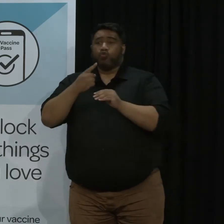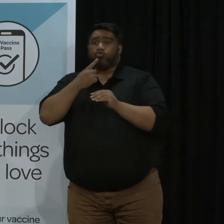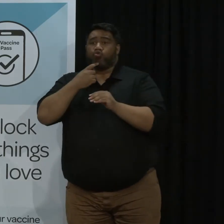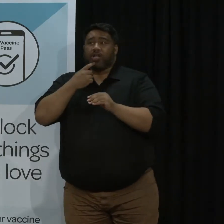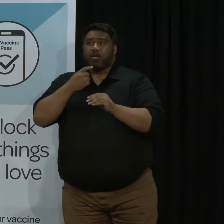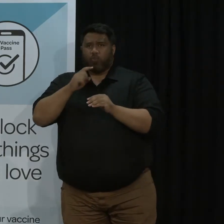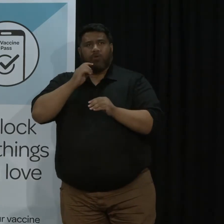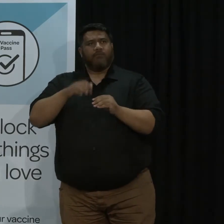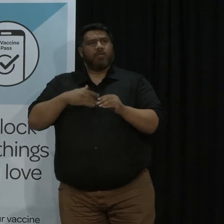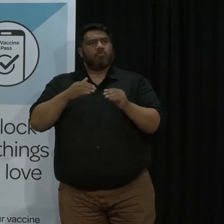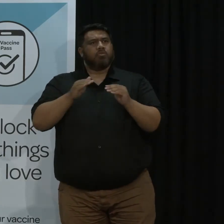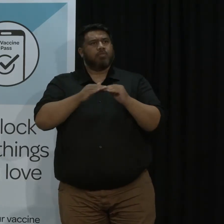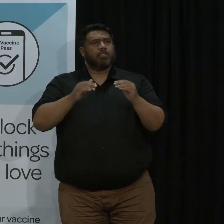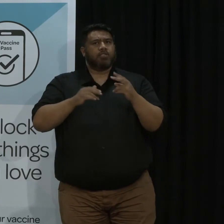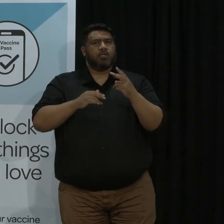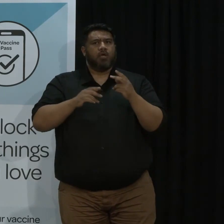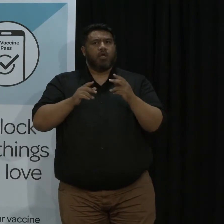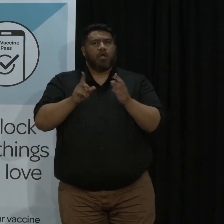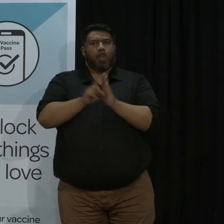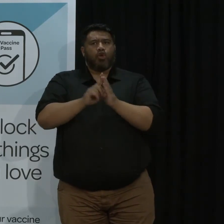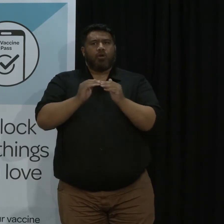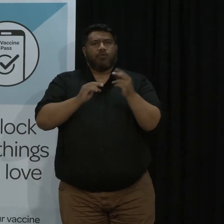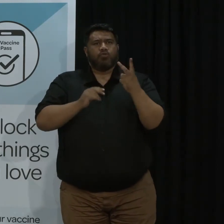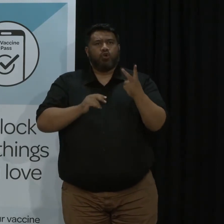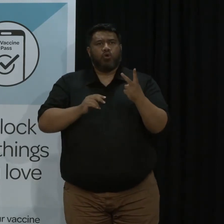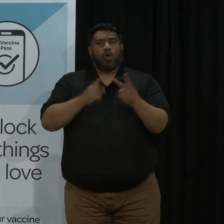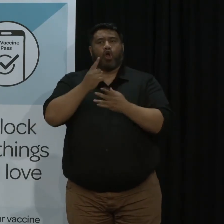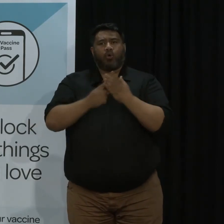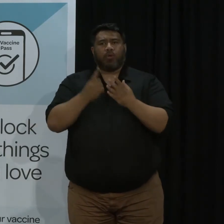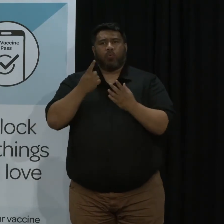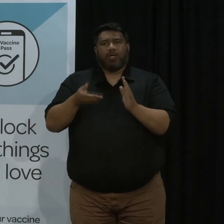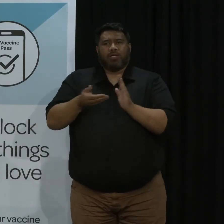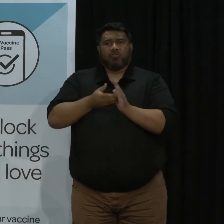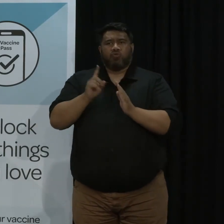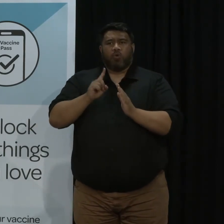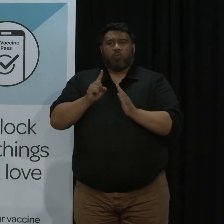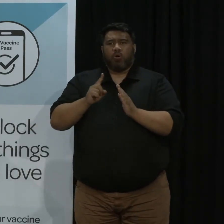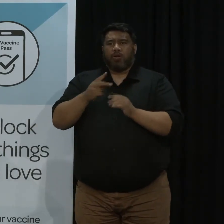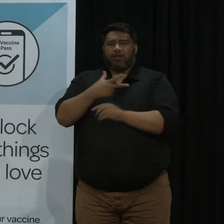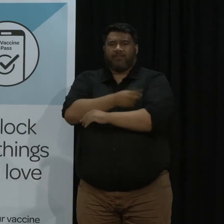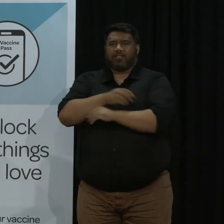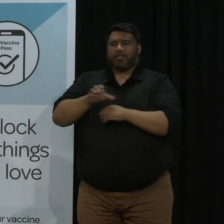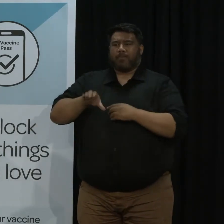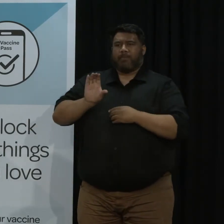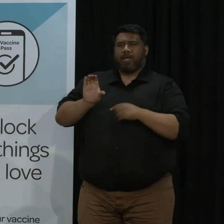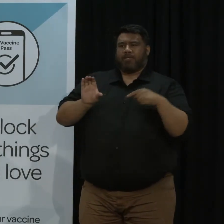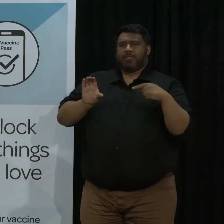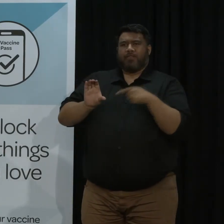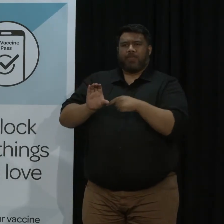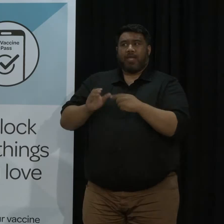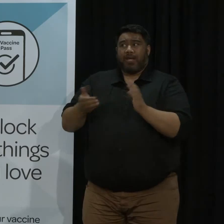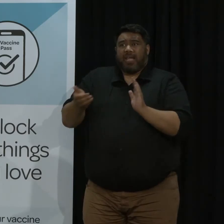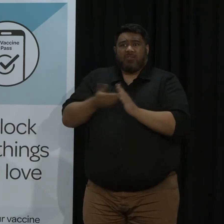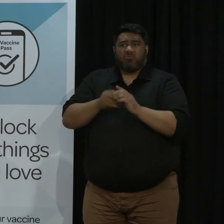Friday, those regions that moved to red, it will feel very